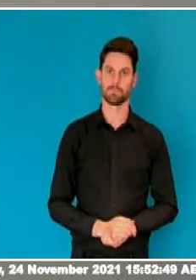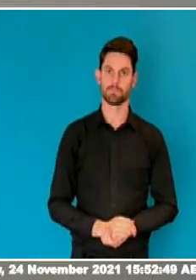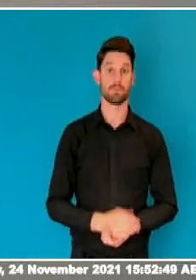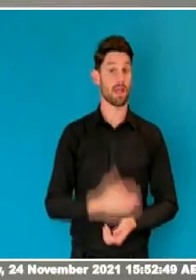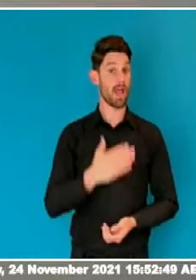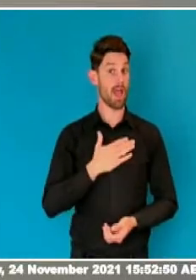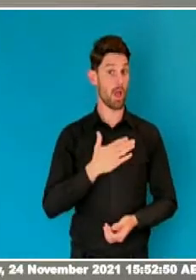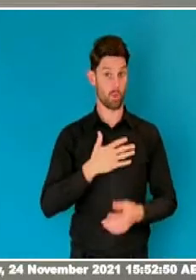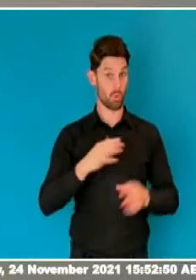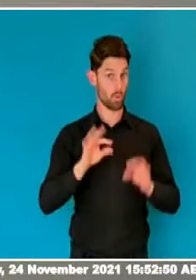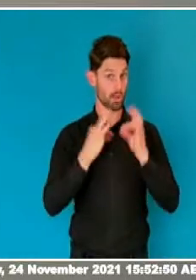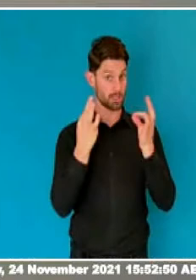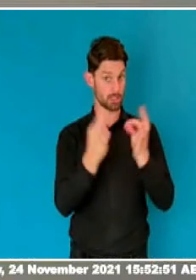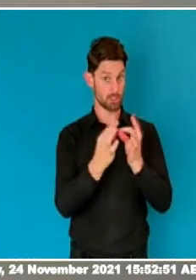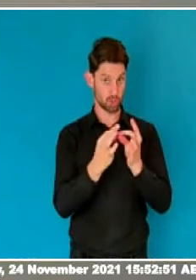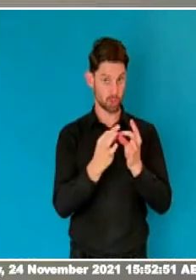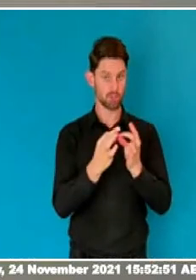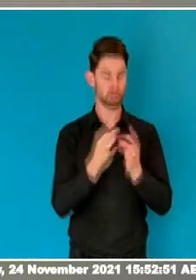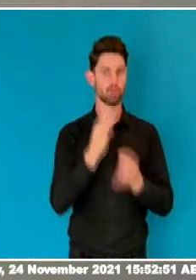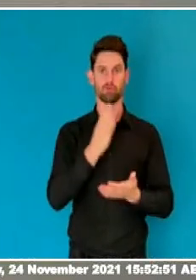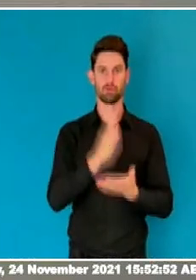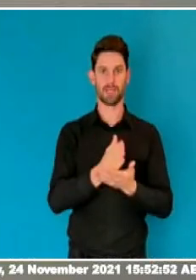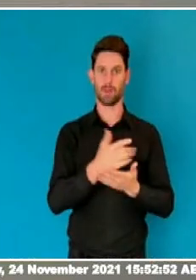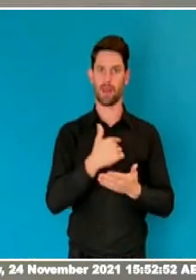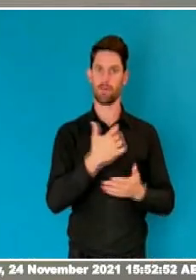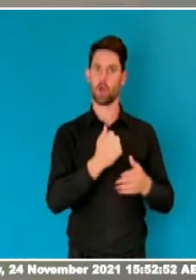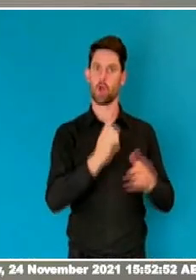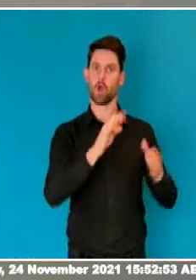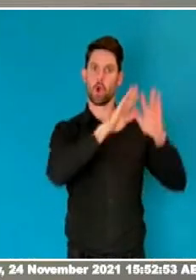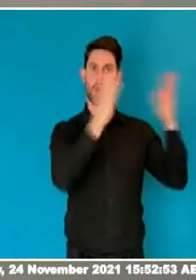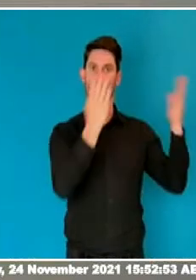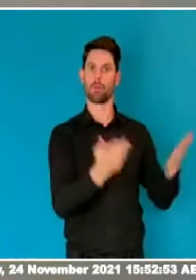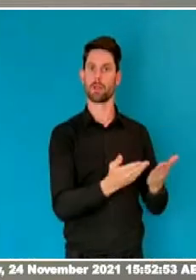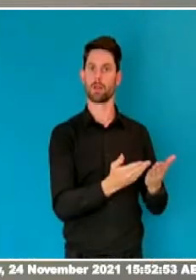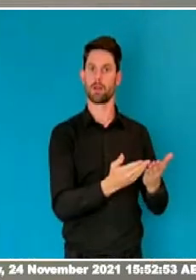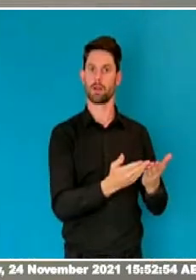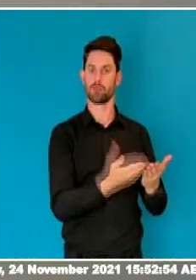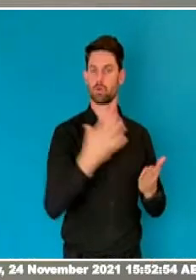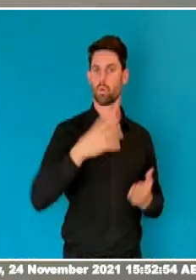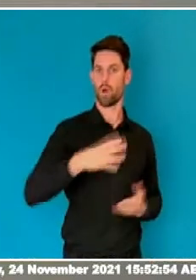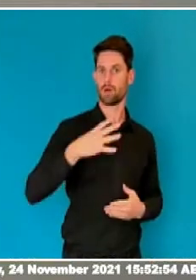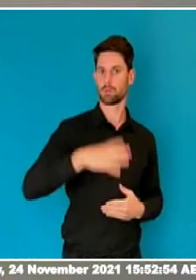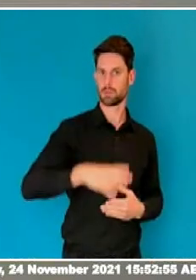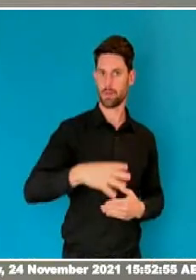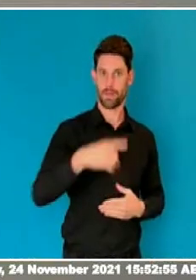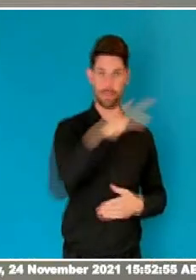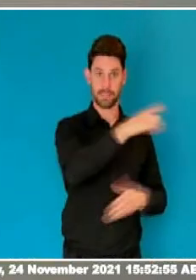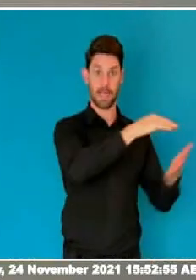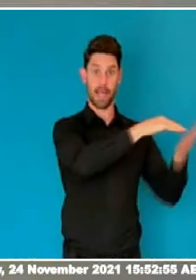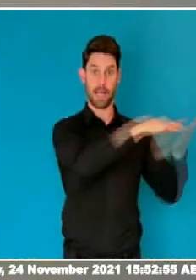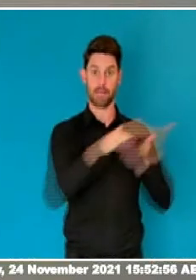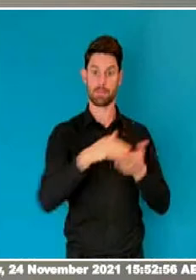has really, I guess, help to govern and guide how we identify risks and implement